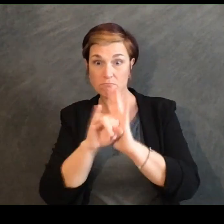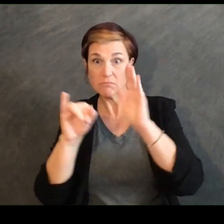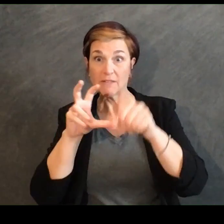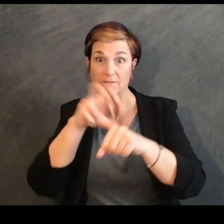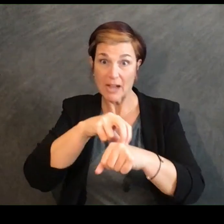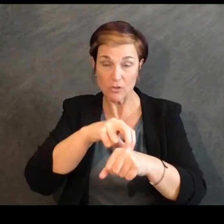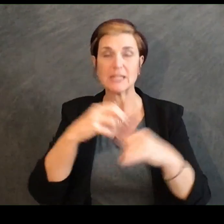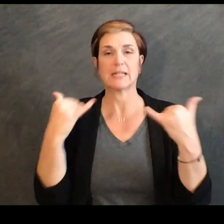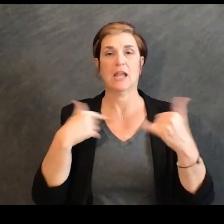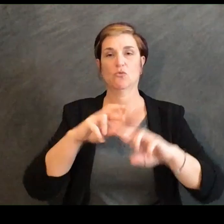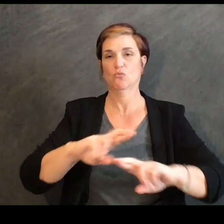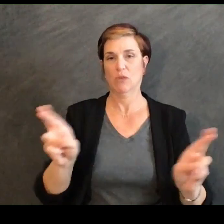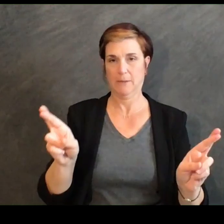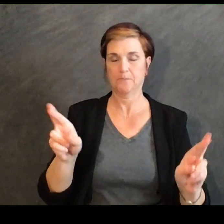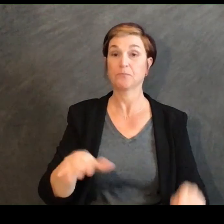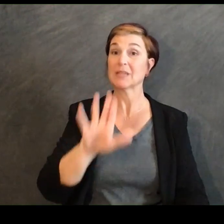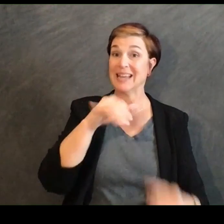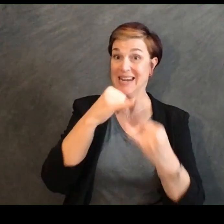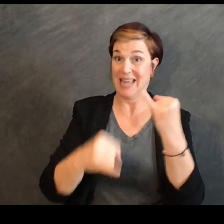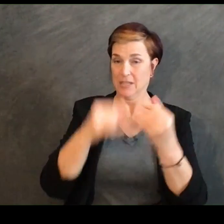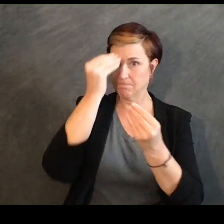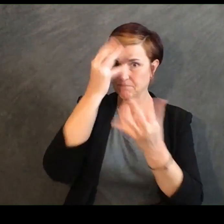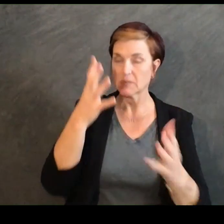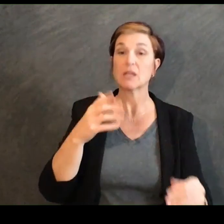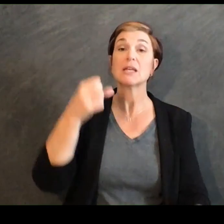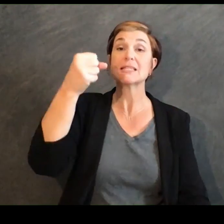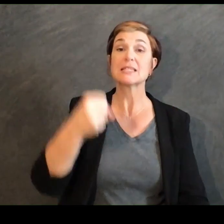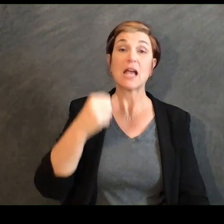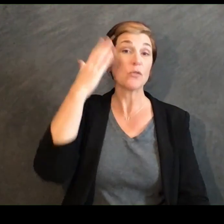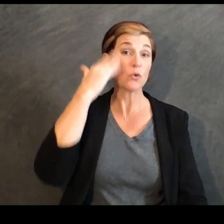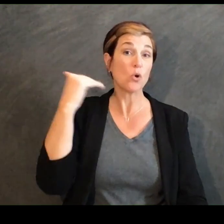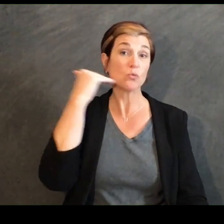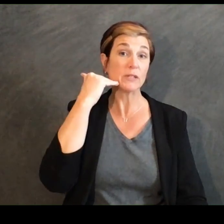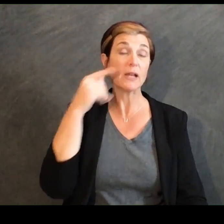Korea they did have large number of tests available over the last several